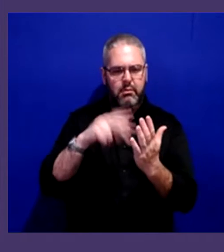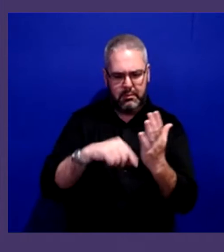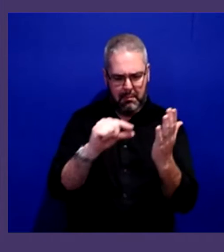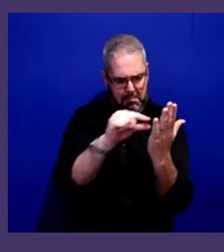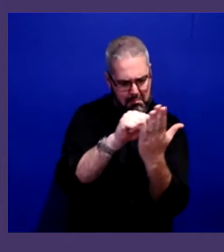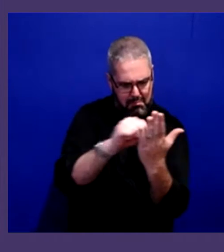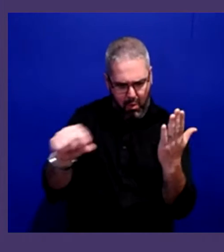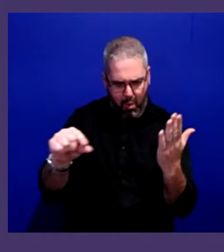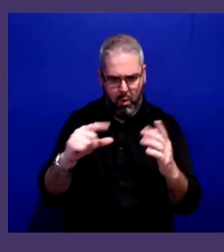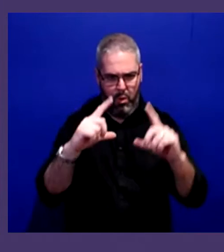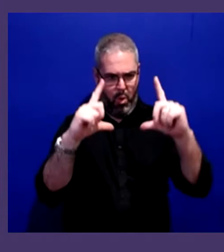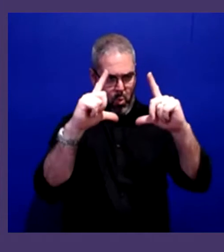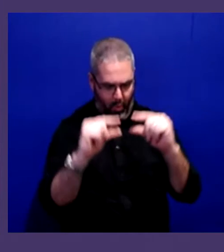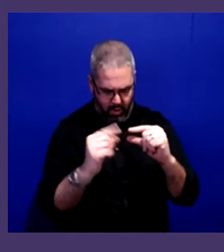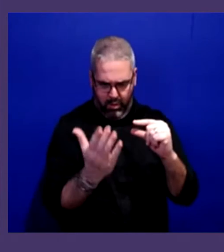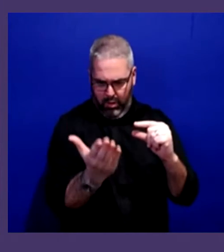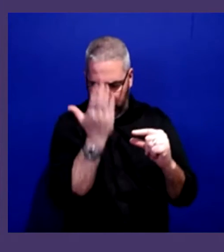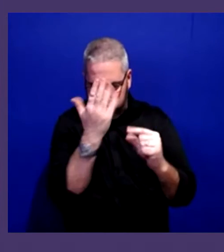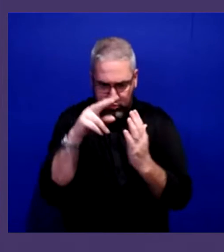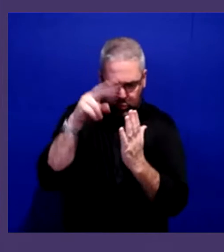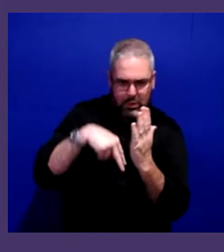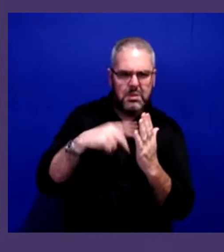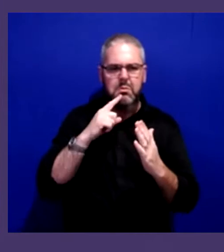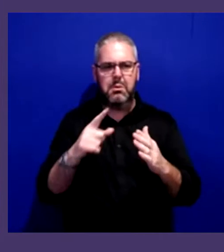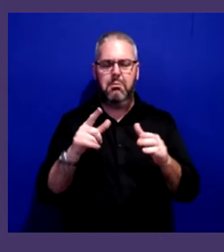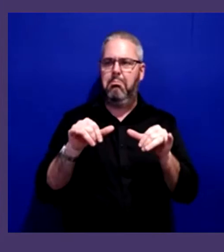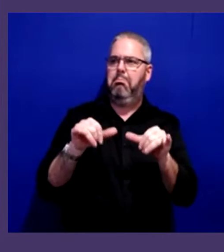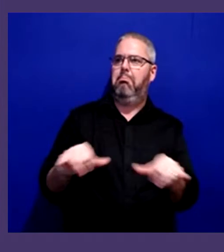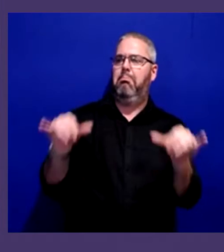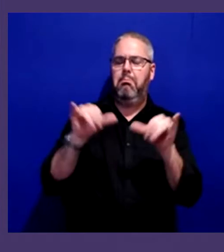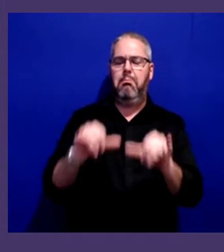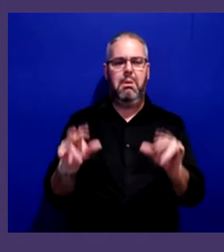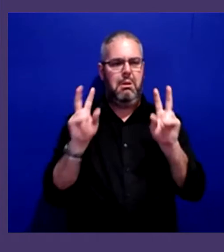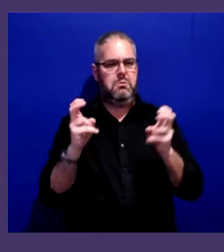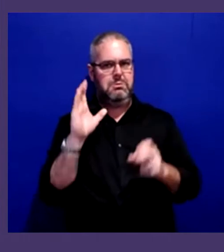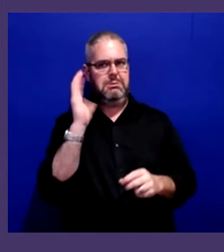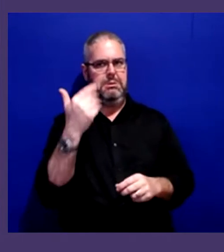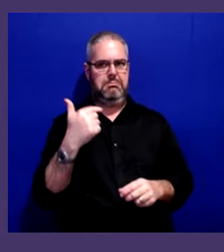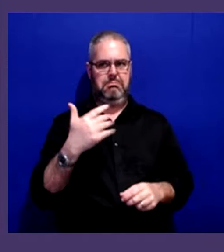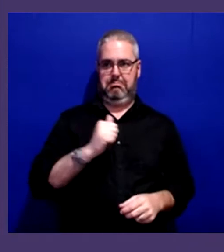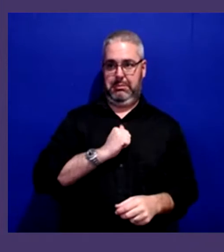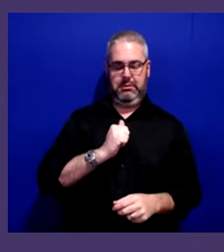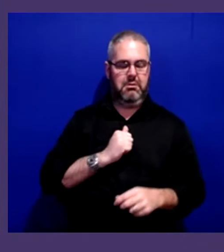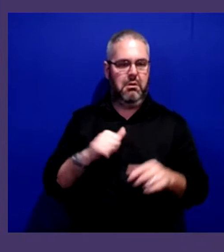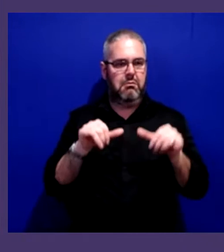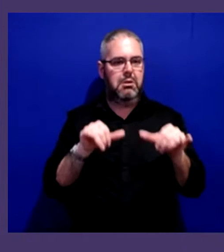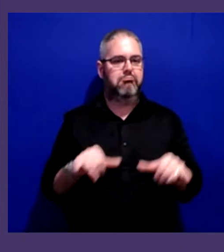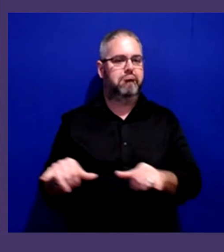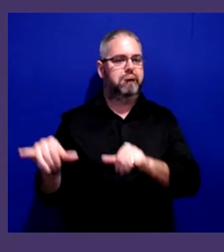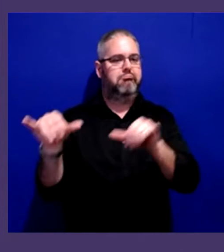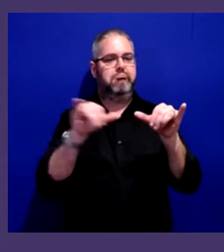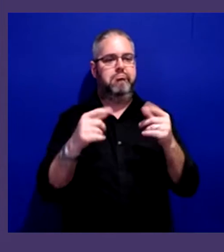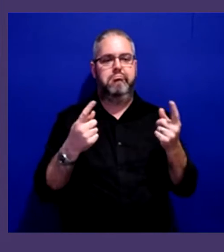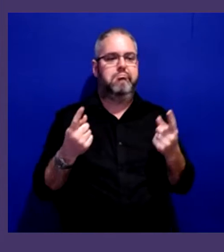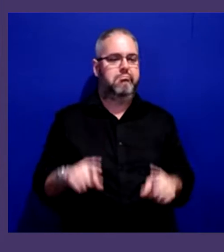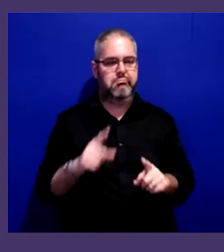which is a very common issue that I seem to have quite sporadically throughout the web.